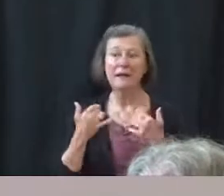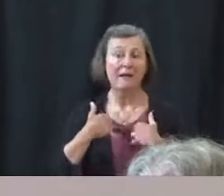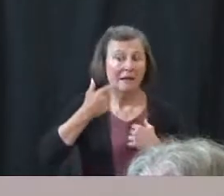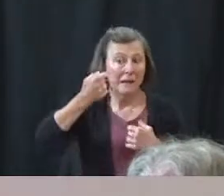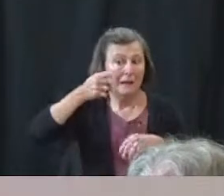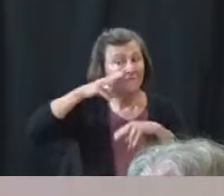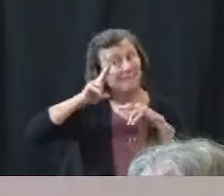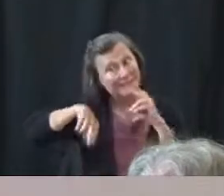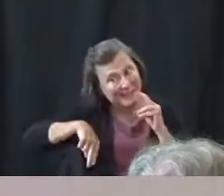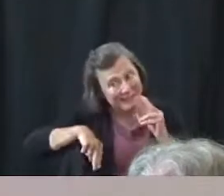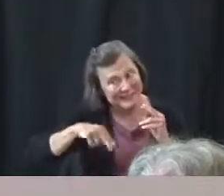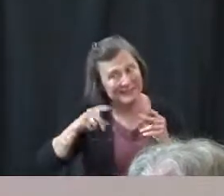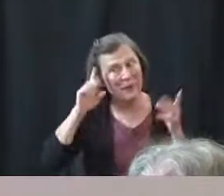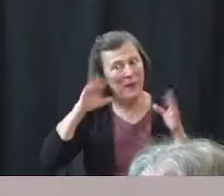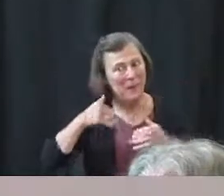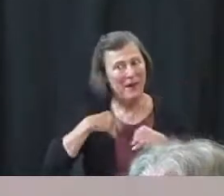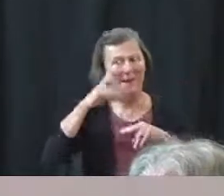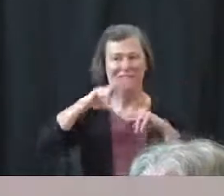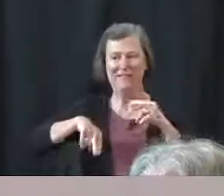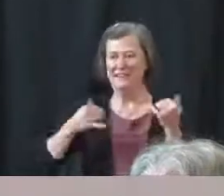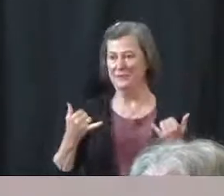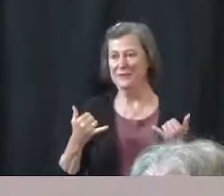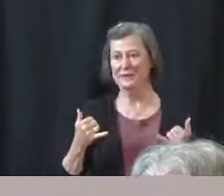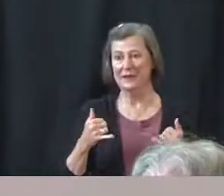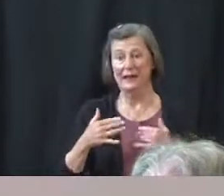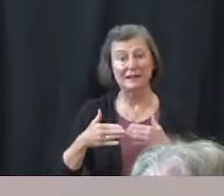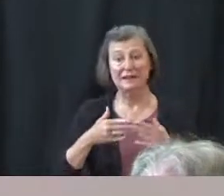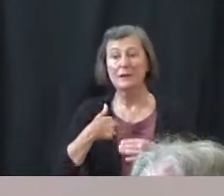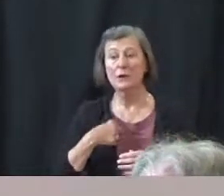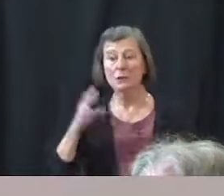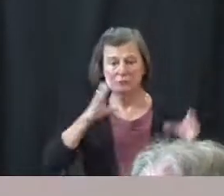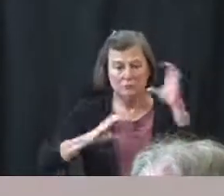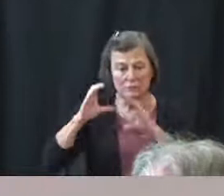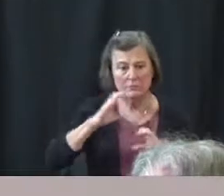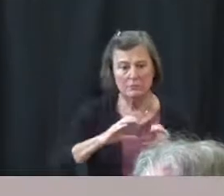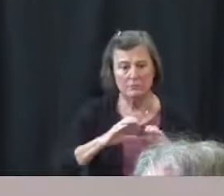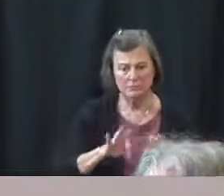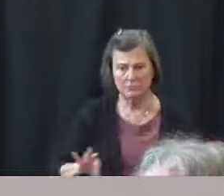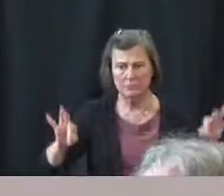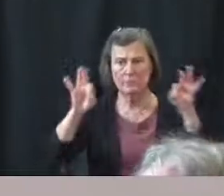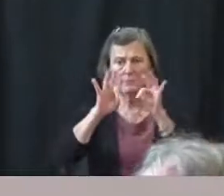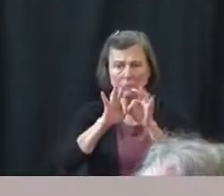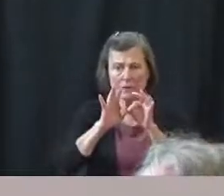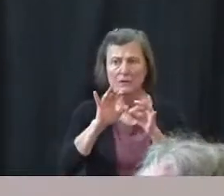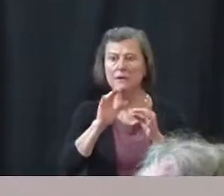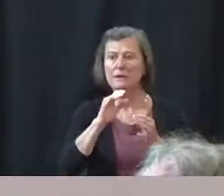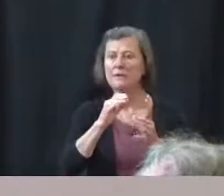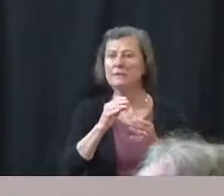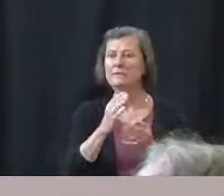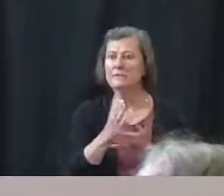I hope we have some fun today. Even as we explore deep matters of the heart and soul.